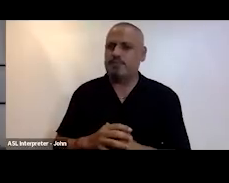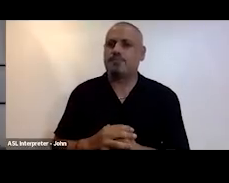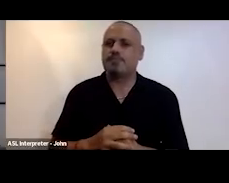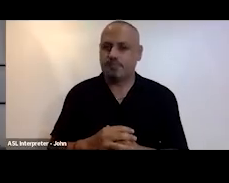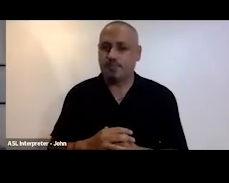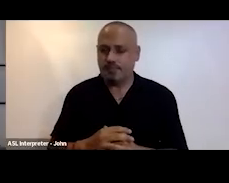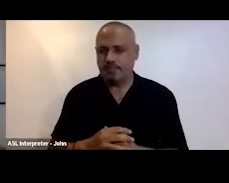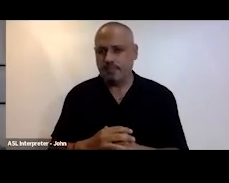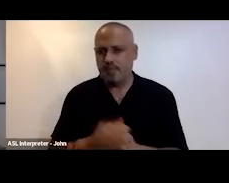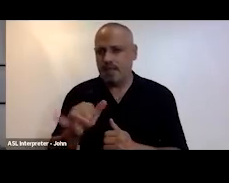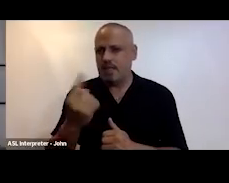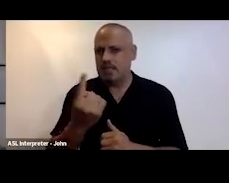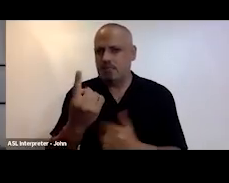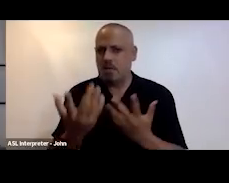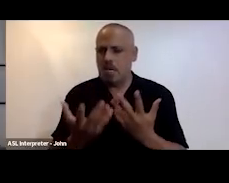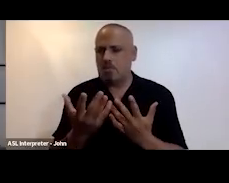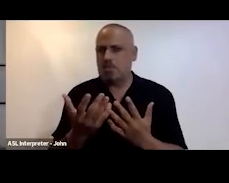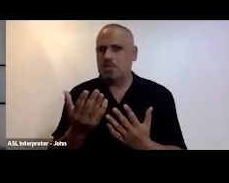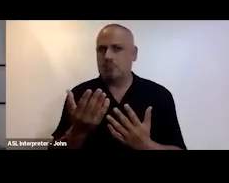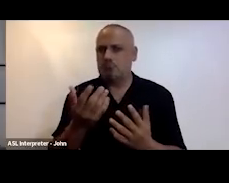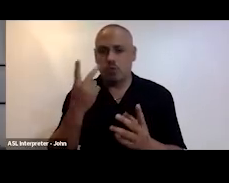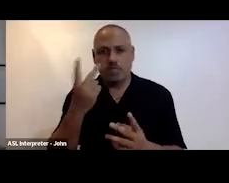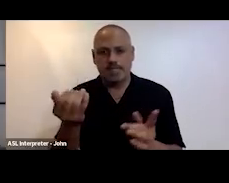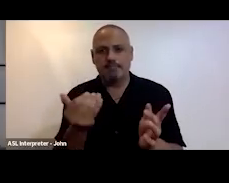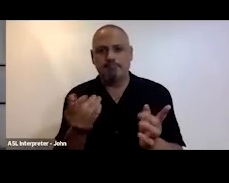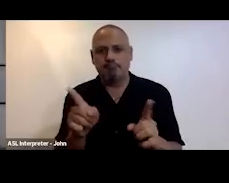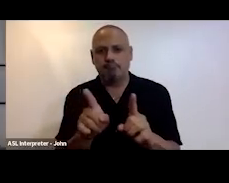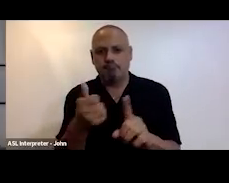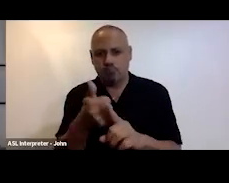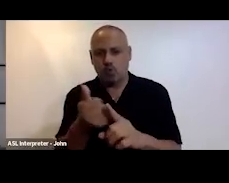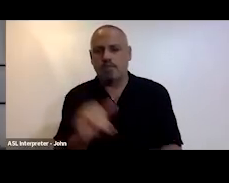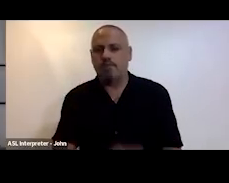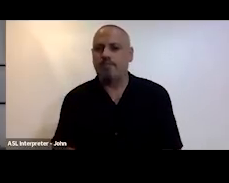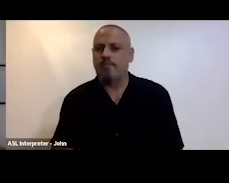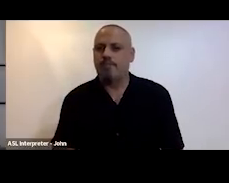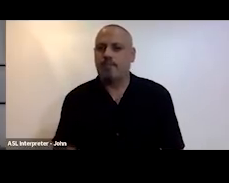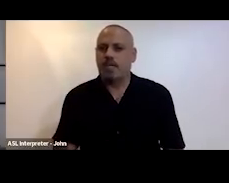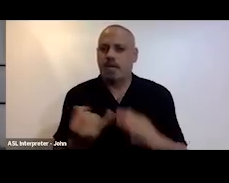And so this is something that you might be seeing as well. And then you know that isolation and avoidance.